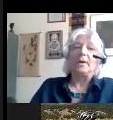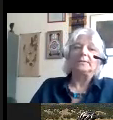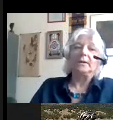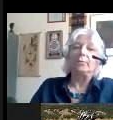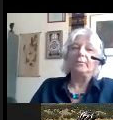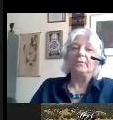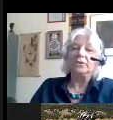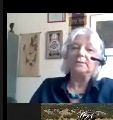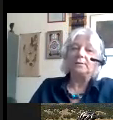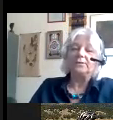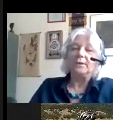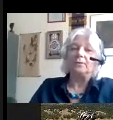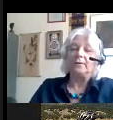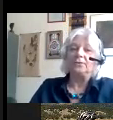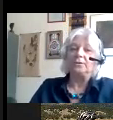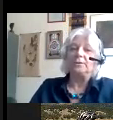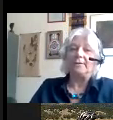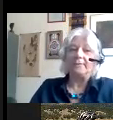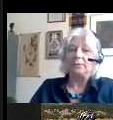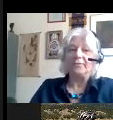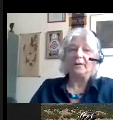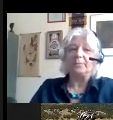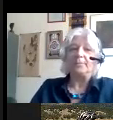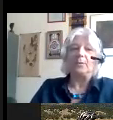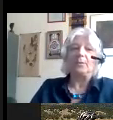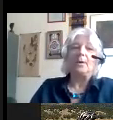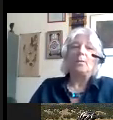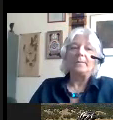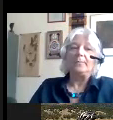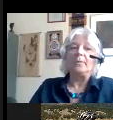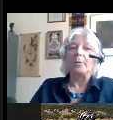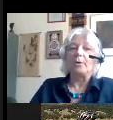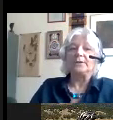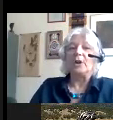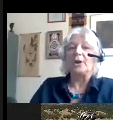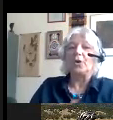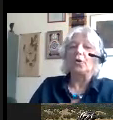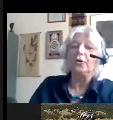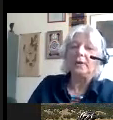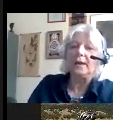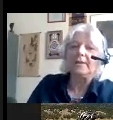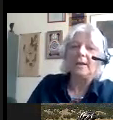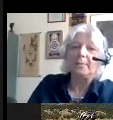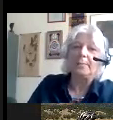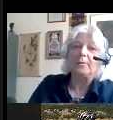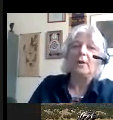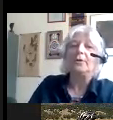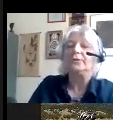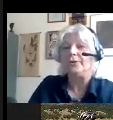White skin privileges serve several functions. And first it provides white people with perks that are not earned, and that people of color do